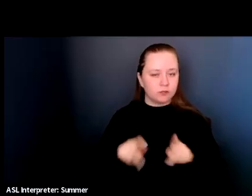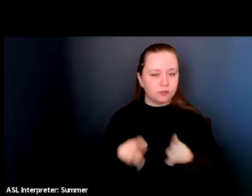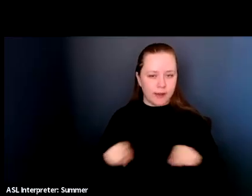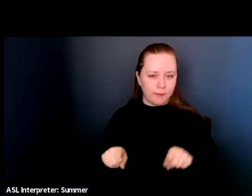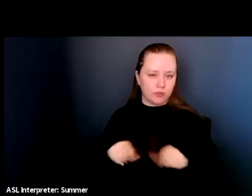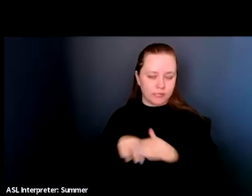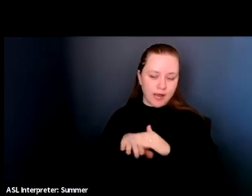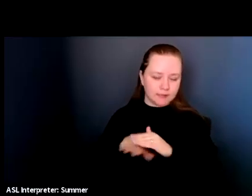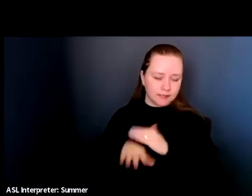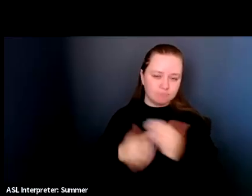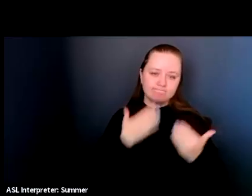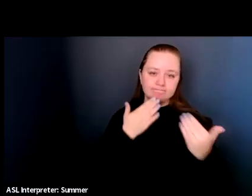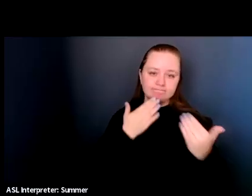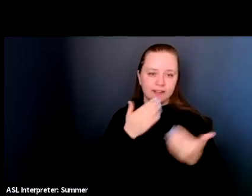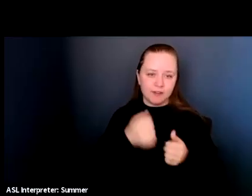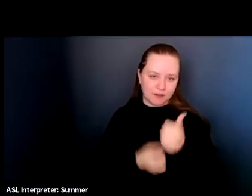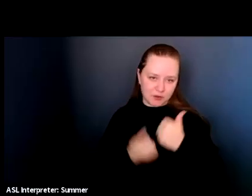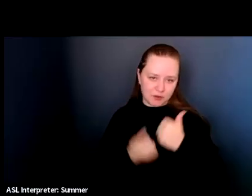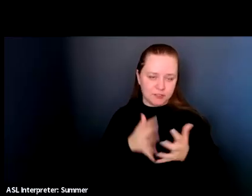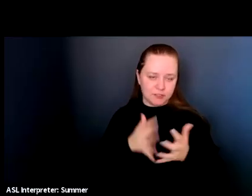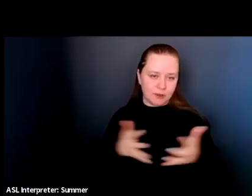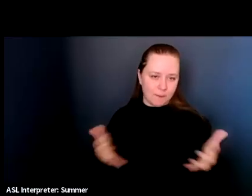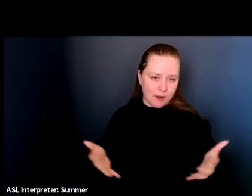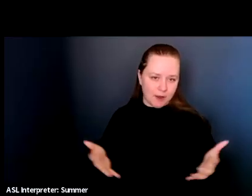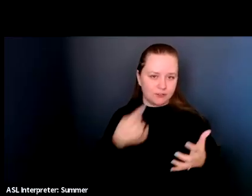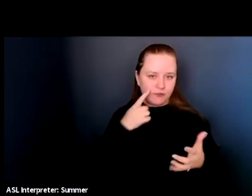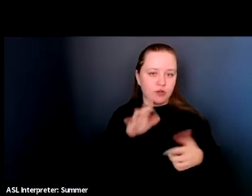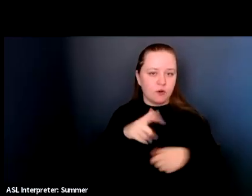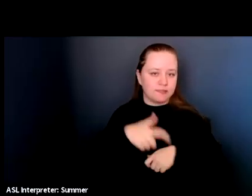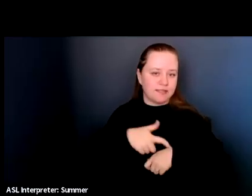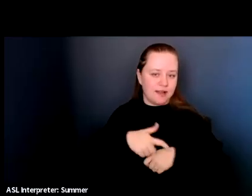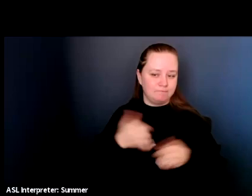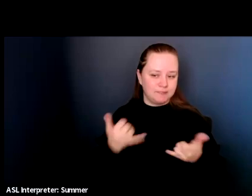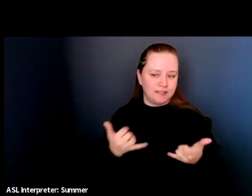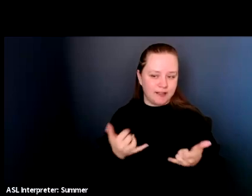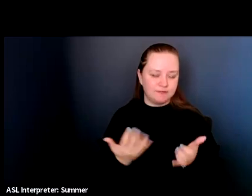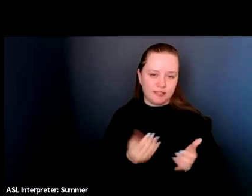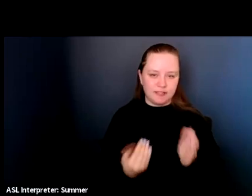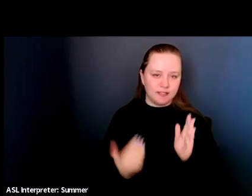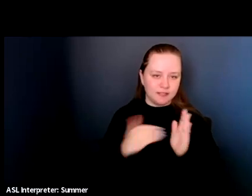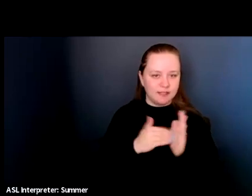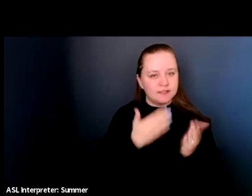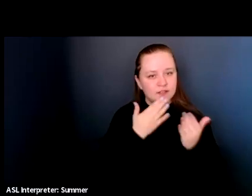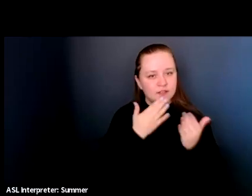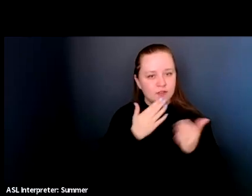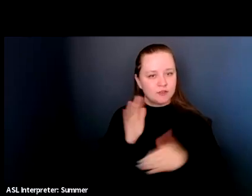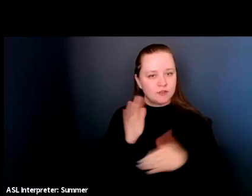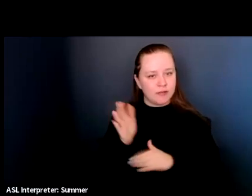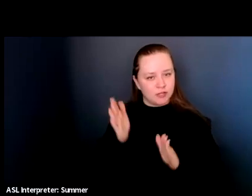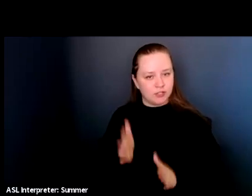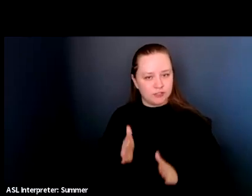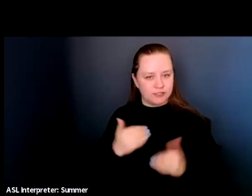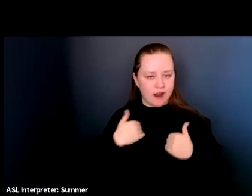So thank you all so much for your time today. Again, thank you to our speakers, and I hope you all have a great rest